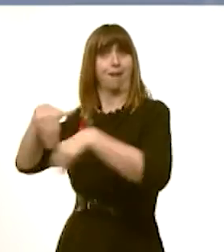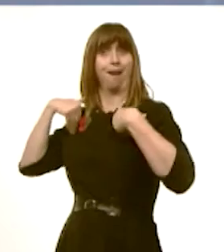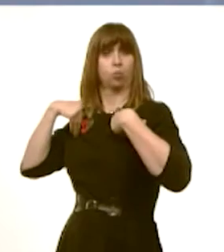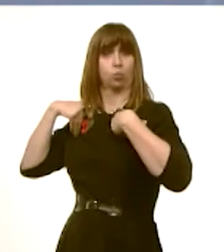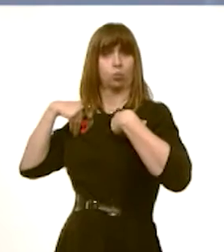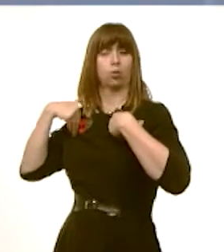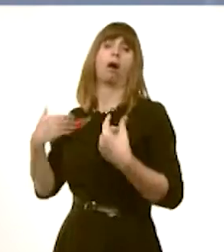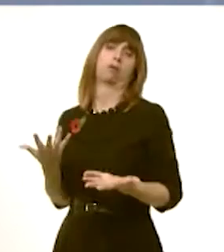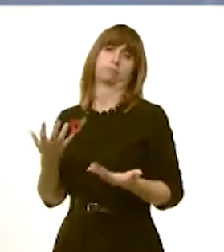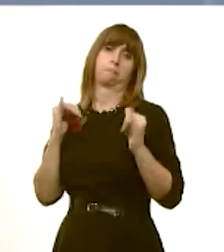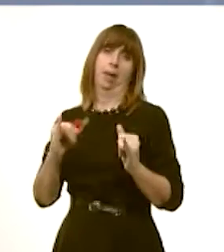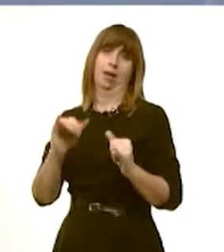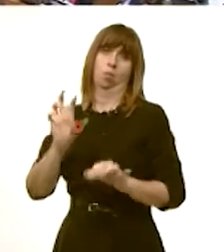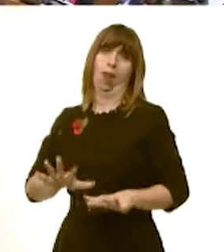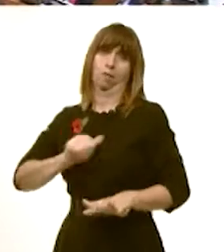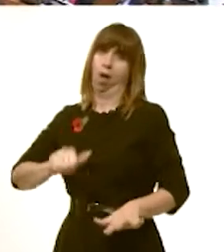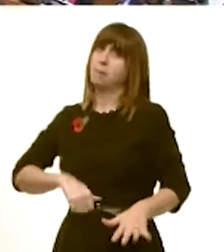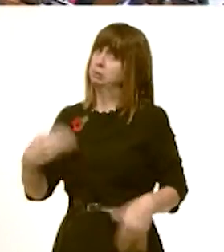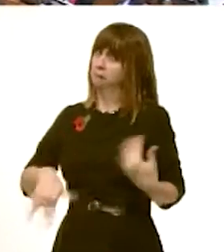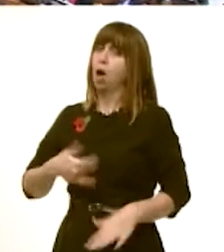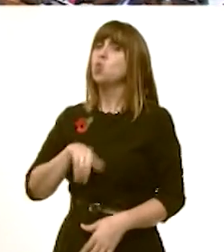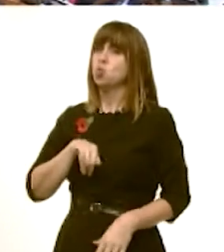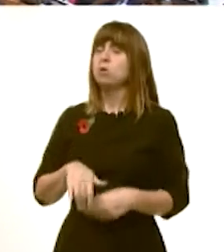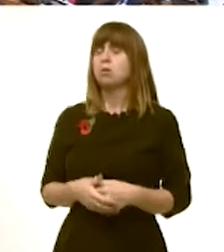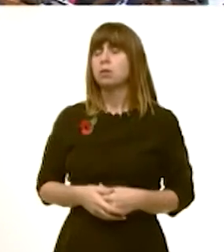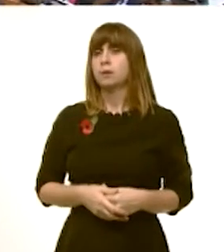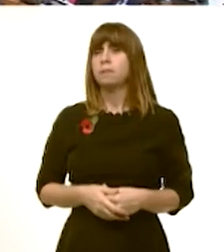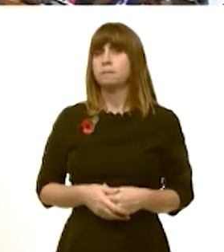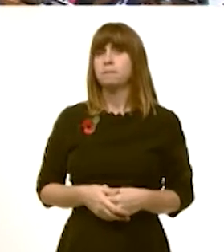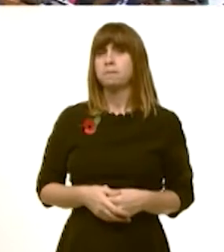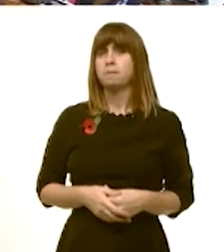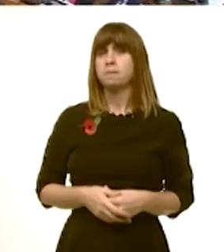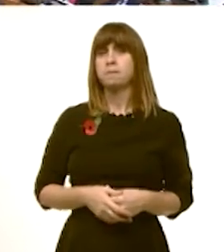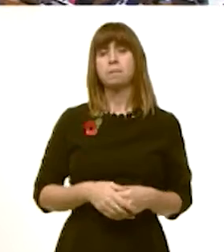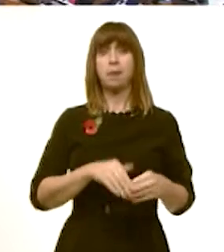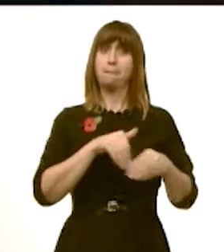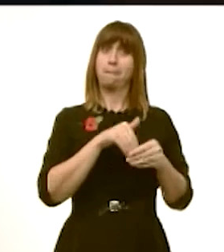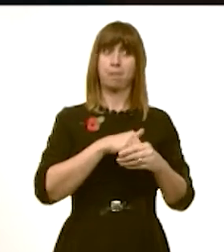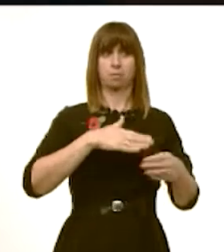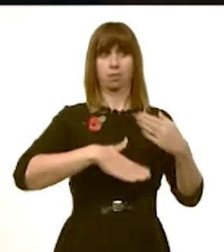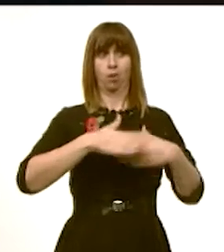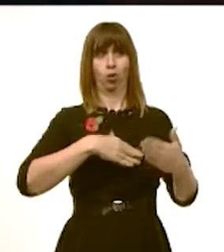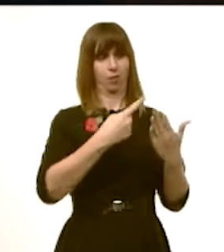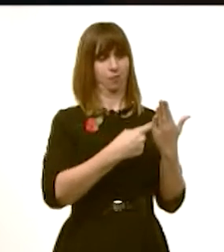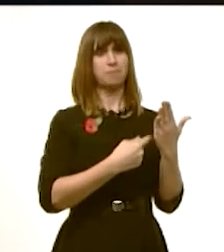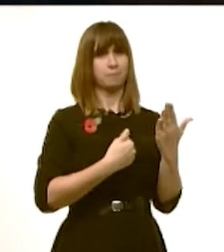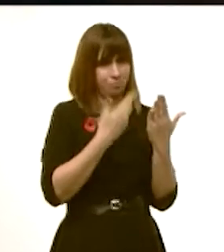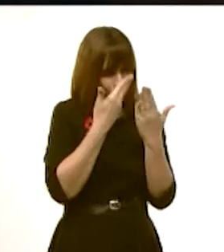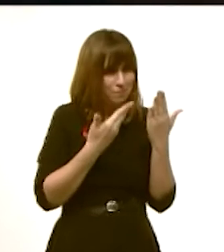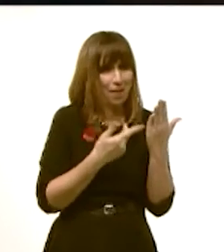William Powell: In accordance with the Membersí code of conduct, I alert the Chamber to the